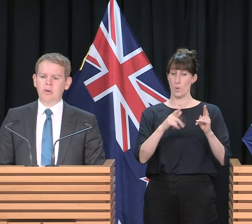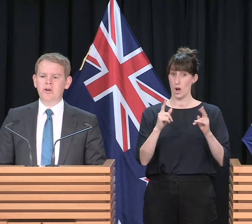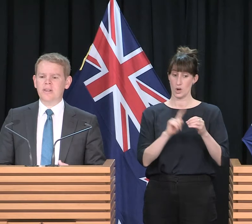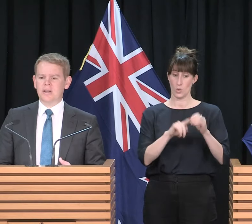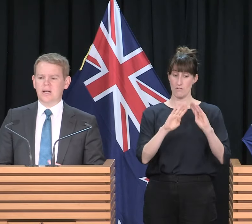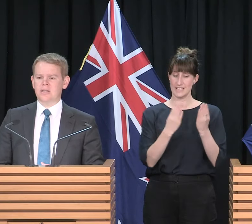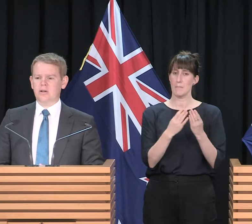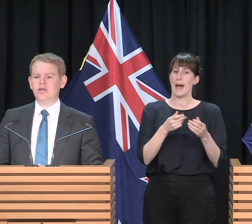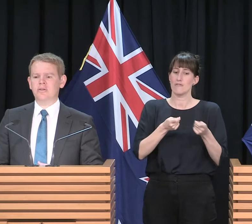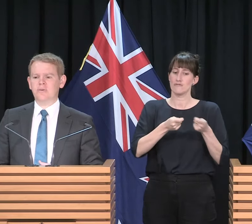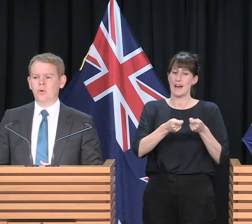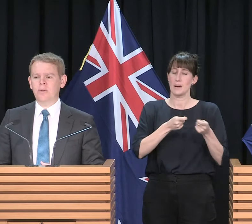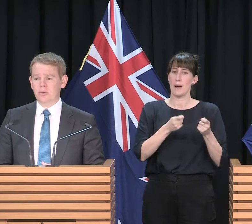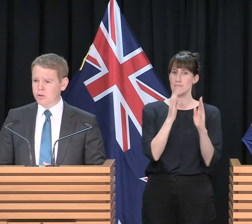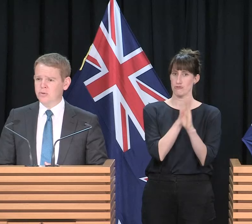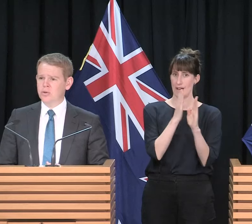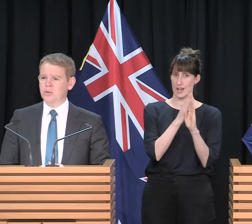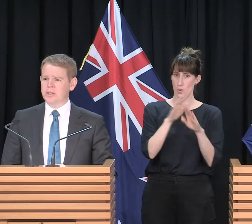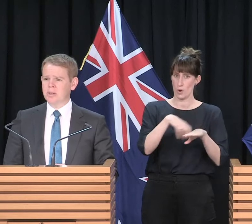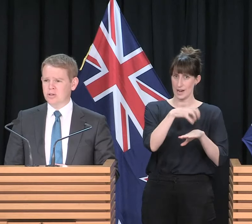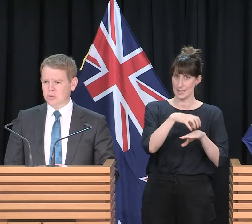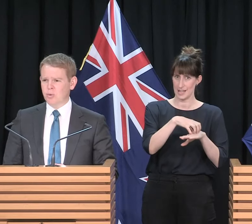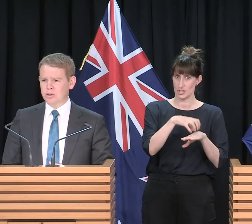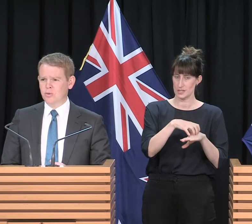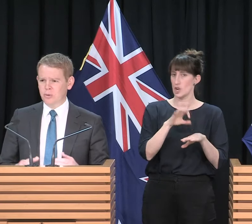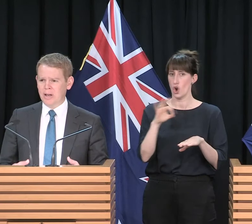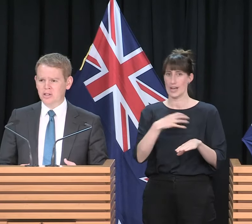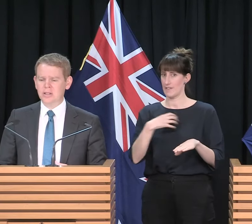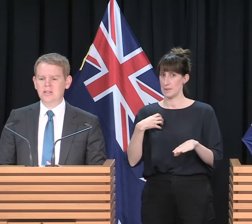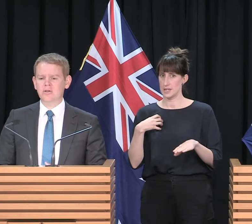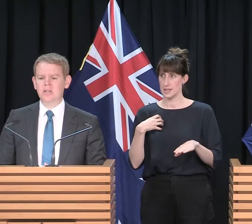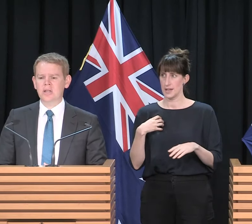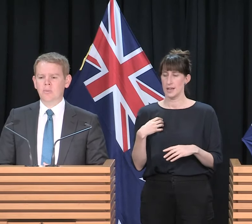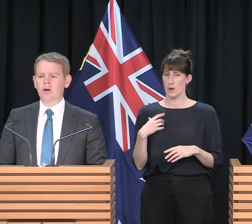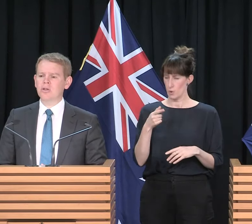supply kits. Just as we are prepared by having food and